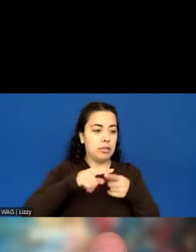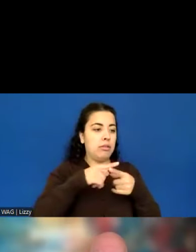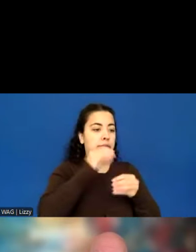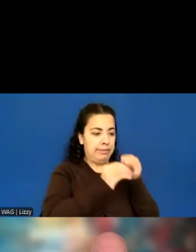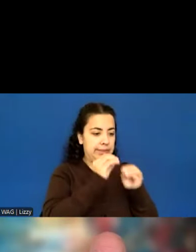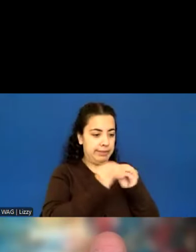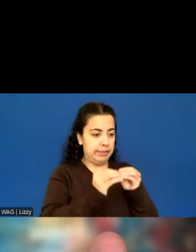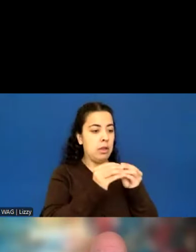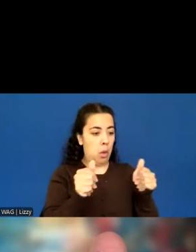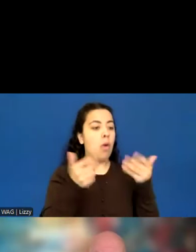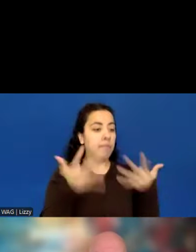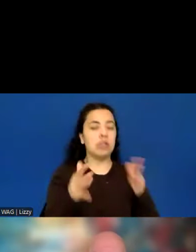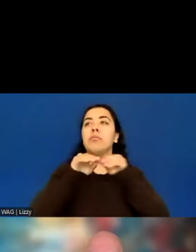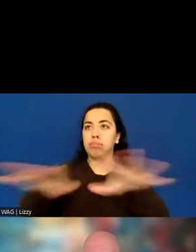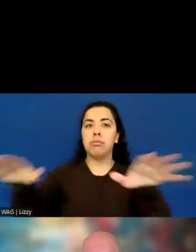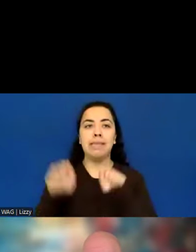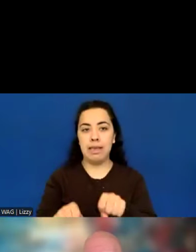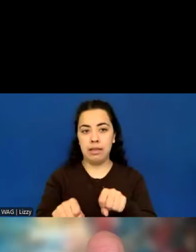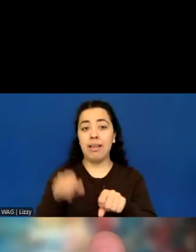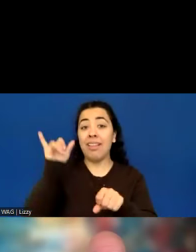So, this is really where the project manager and that product owner really